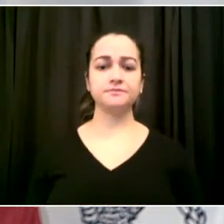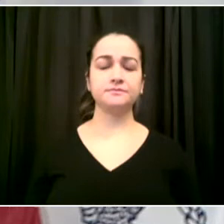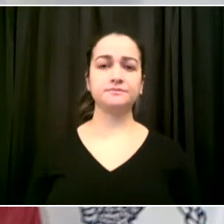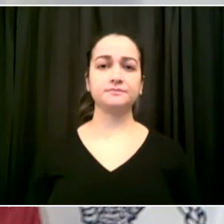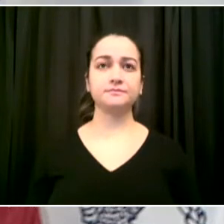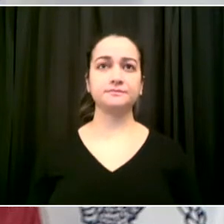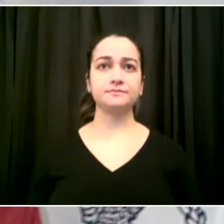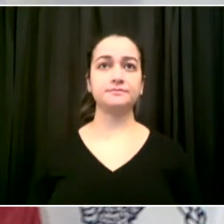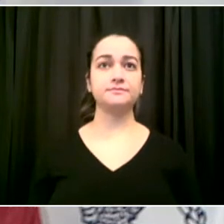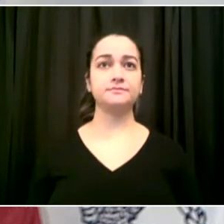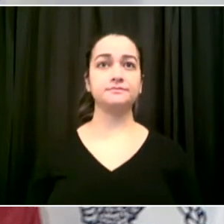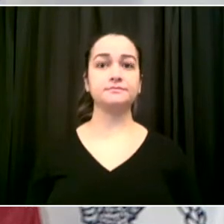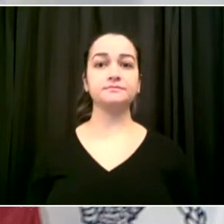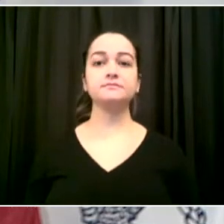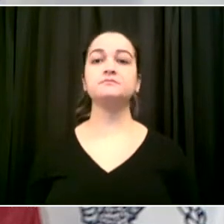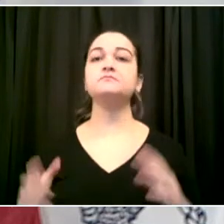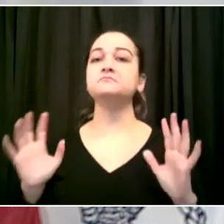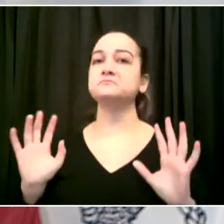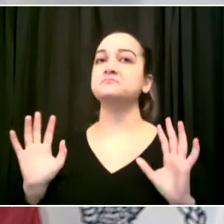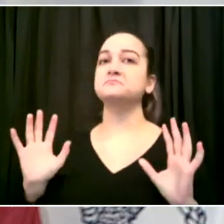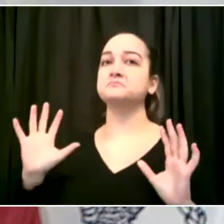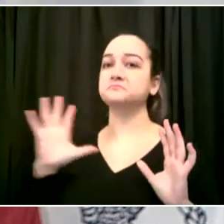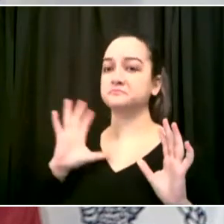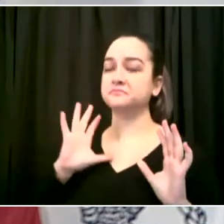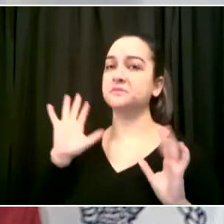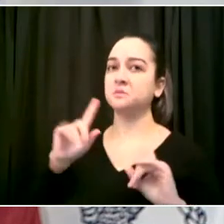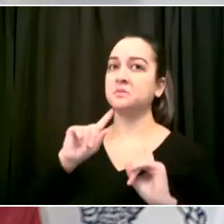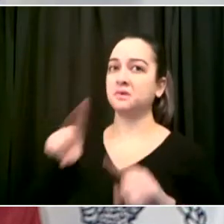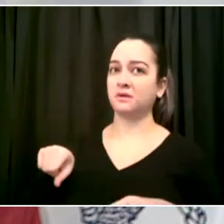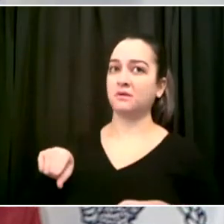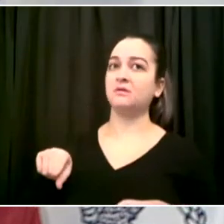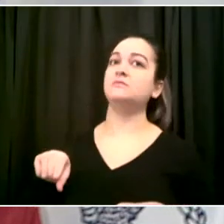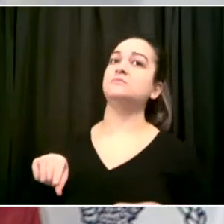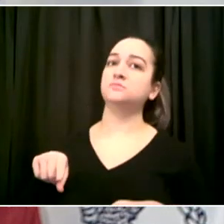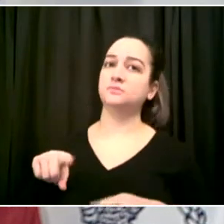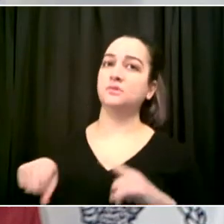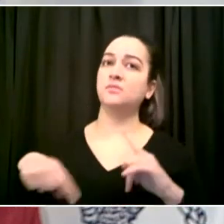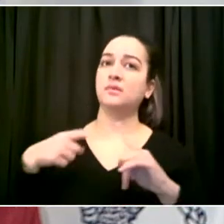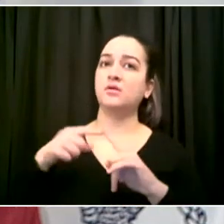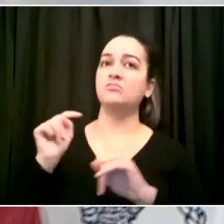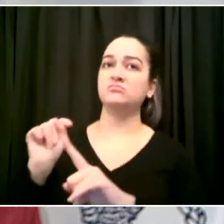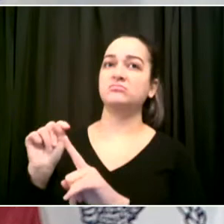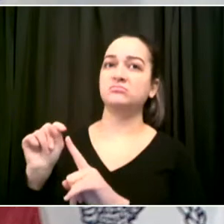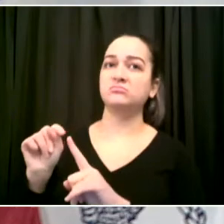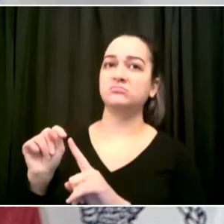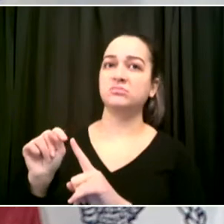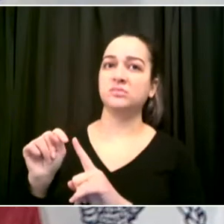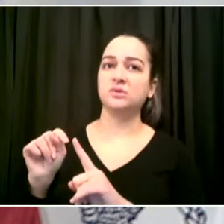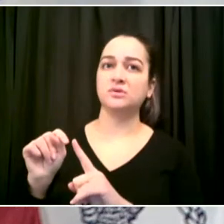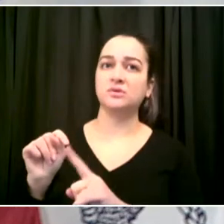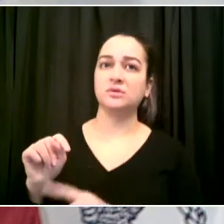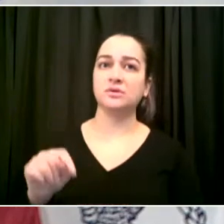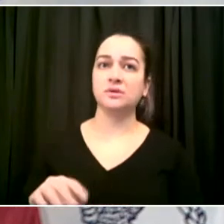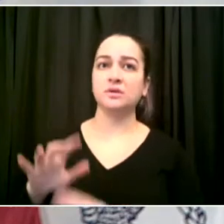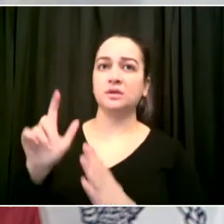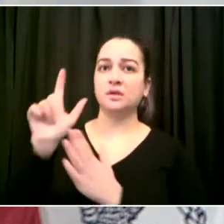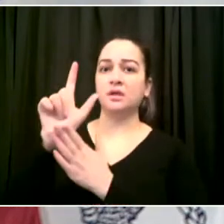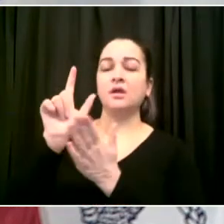AAWNSEER TO YOUR FIRST QUESTION ABOUT THE ATTORNEY GENERAL, THE